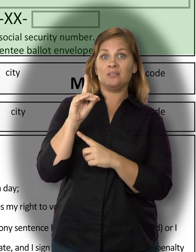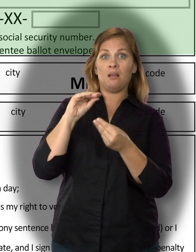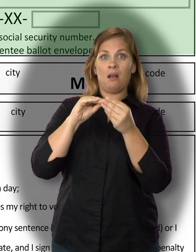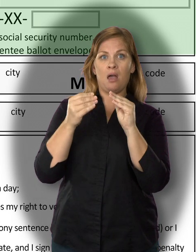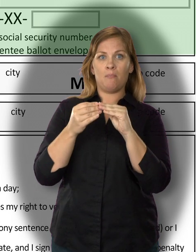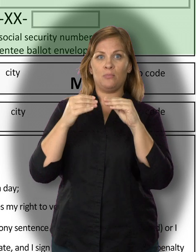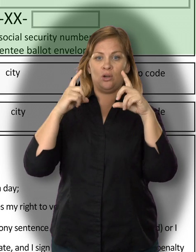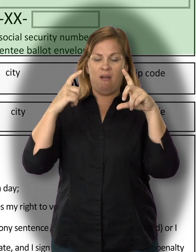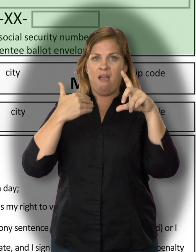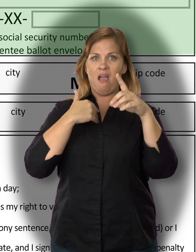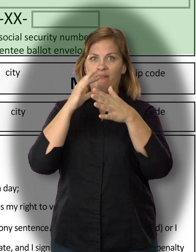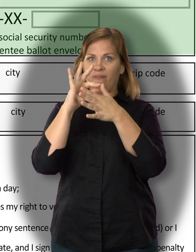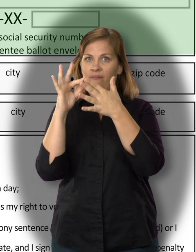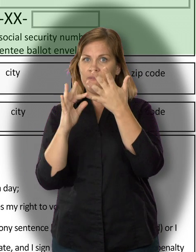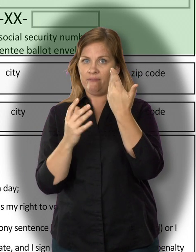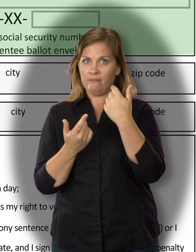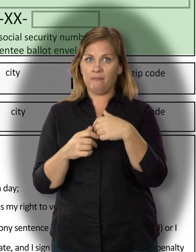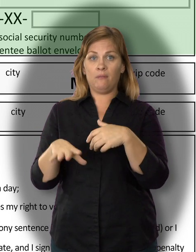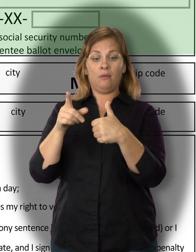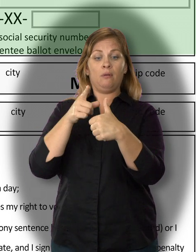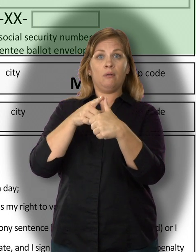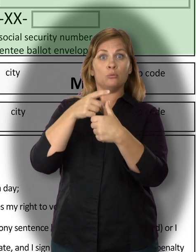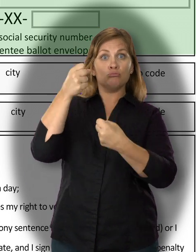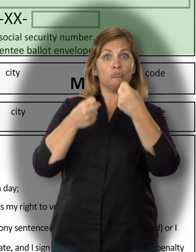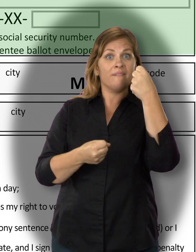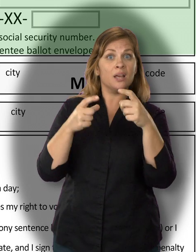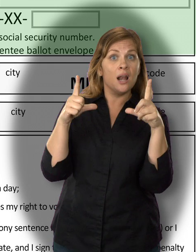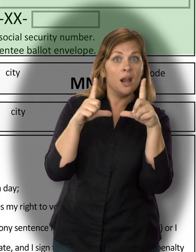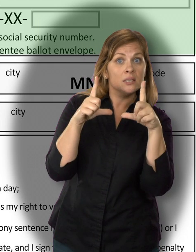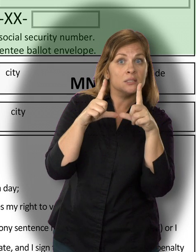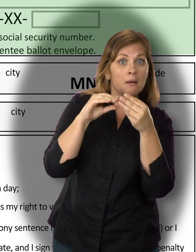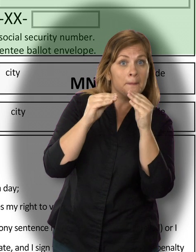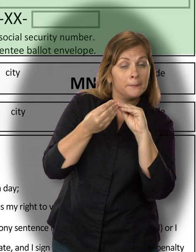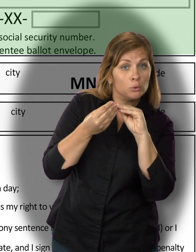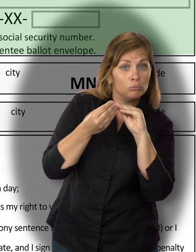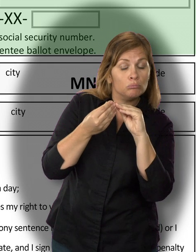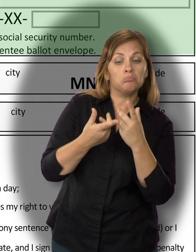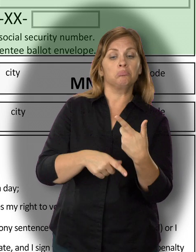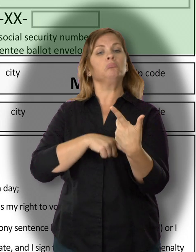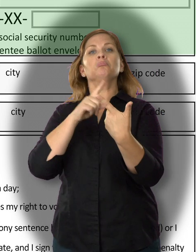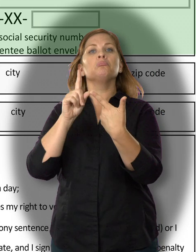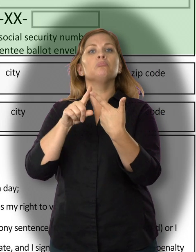Check the boxes that apply for your ID numbers. Provide both a driver's license number